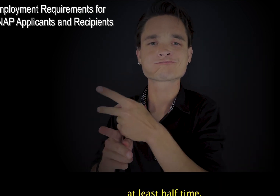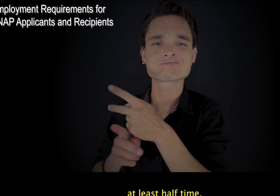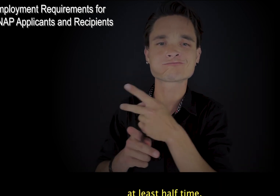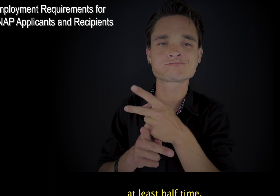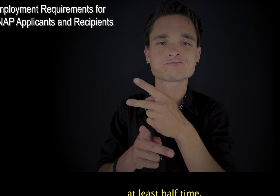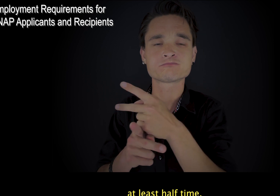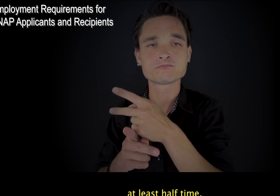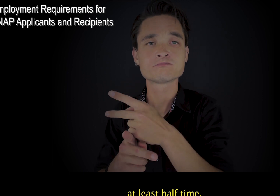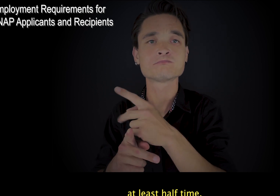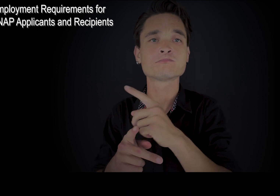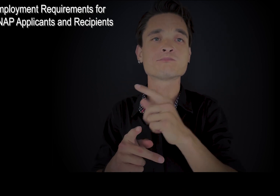at least half time.